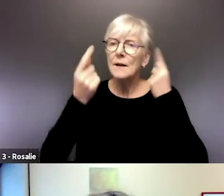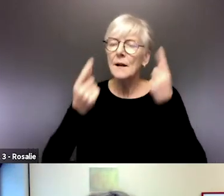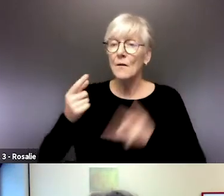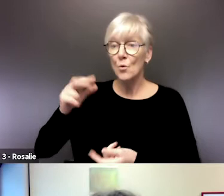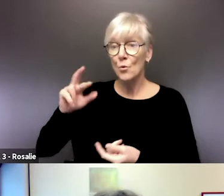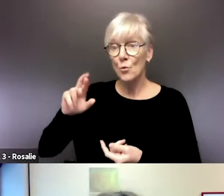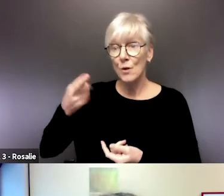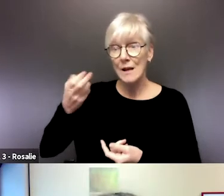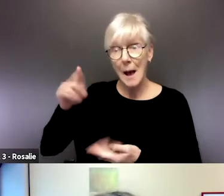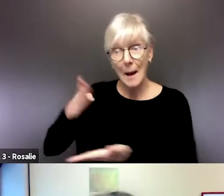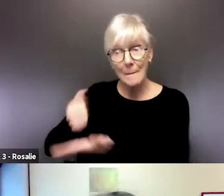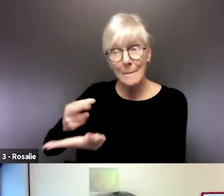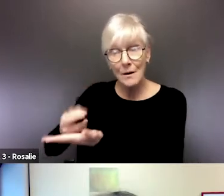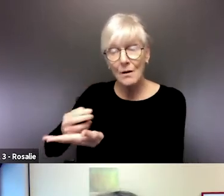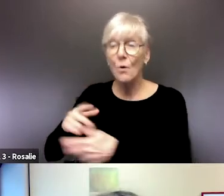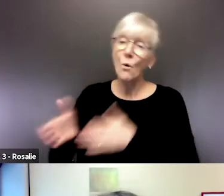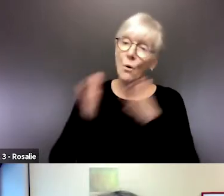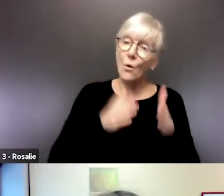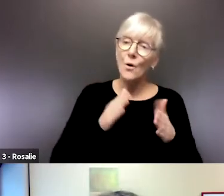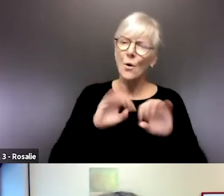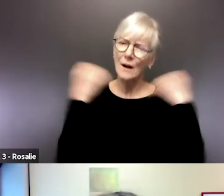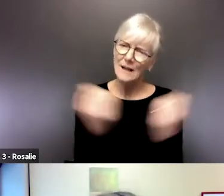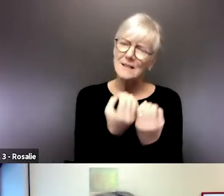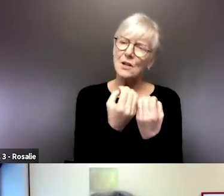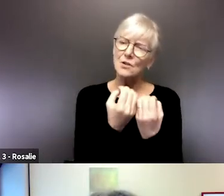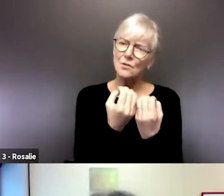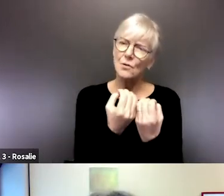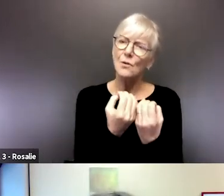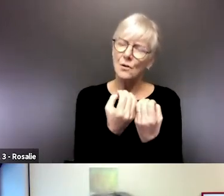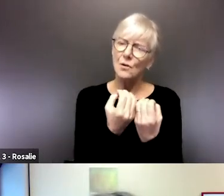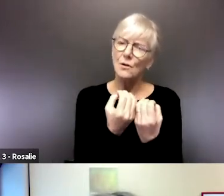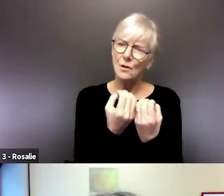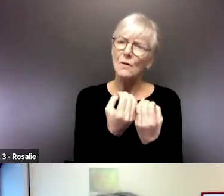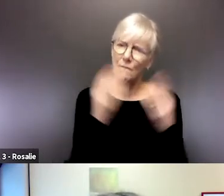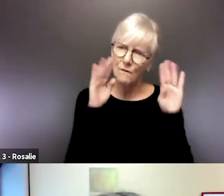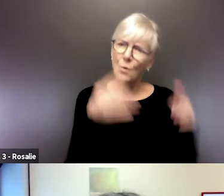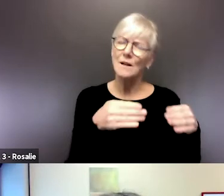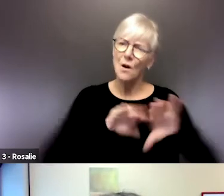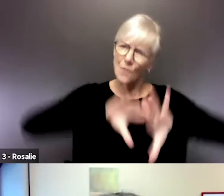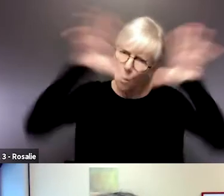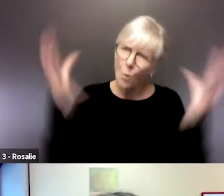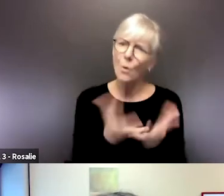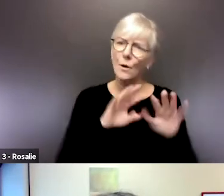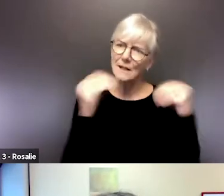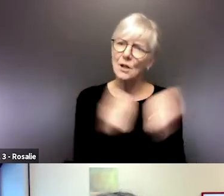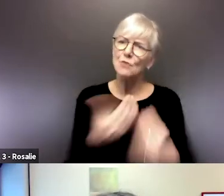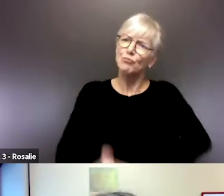to an organizational prevention focus. This guide is divided in four parts, and the first part